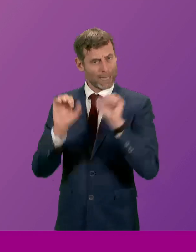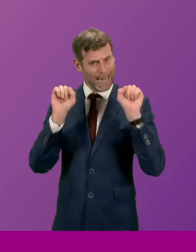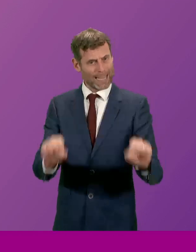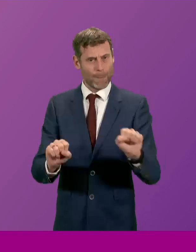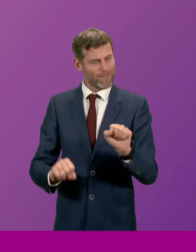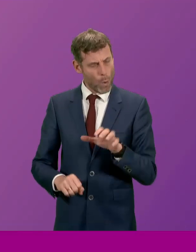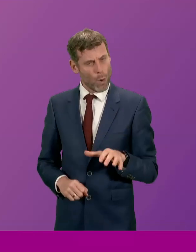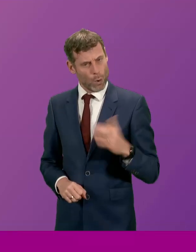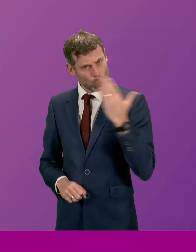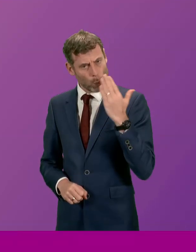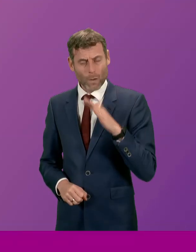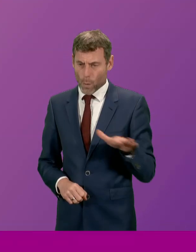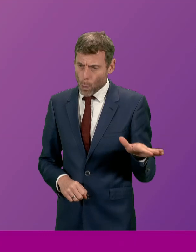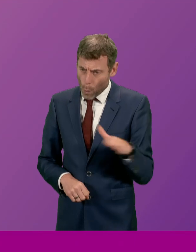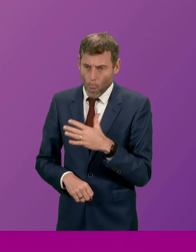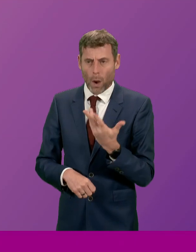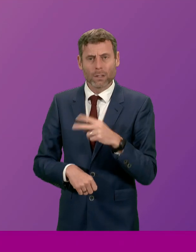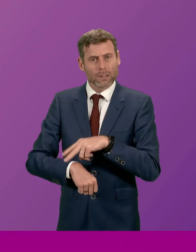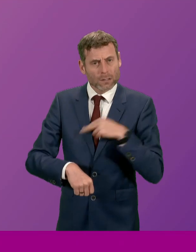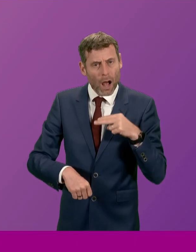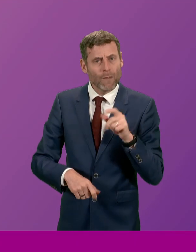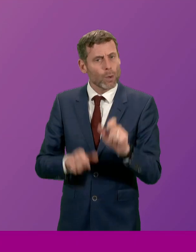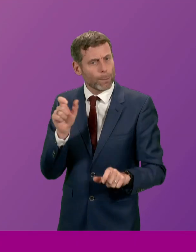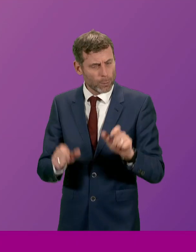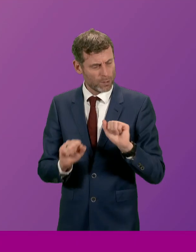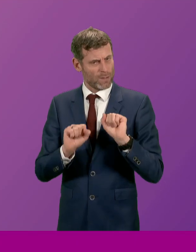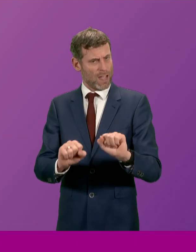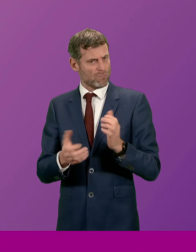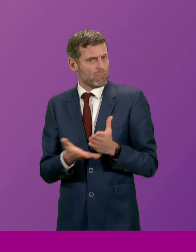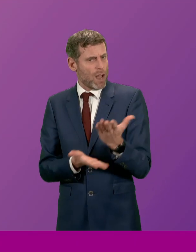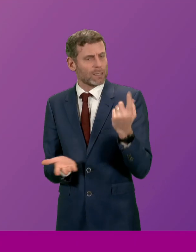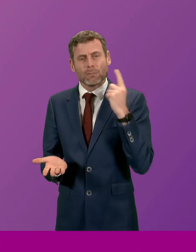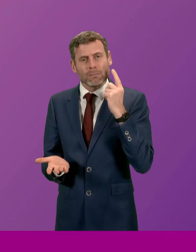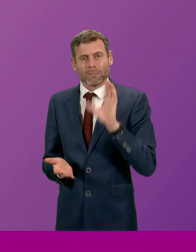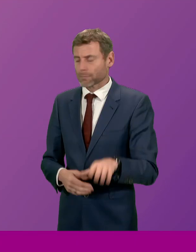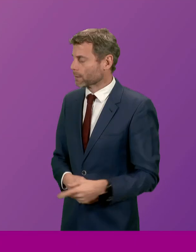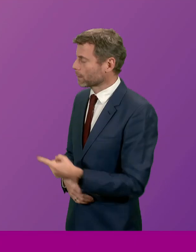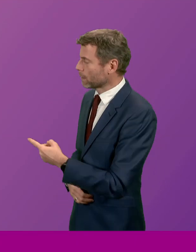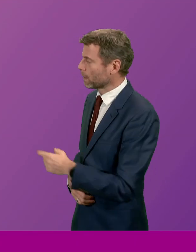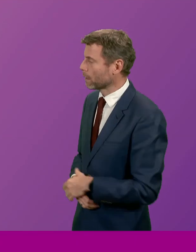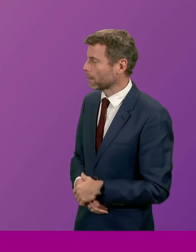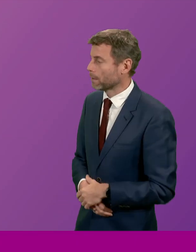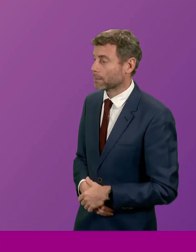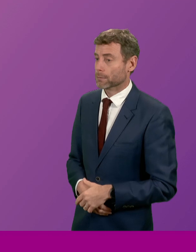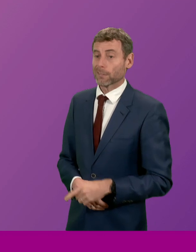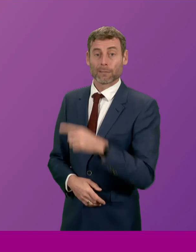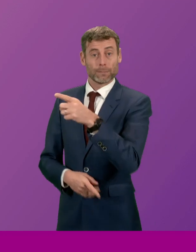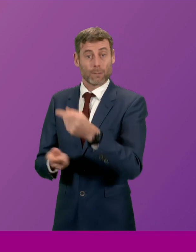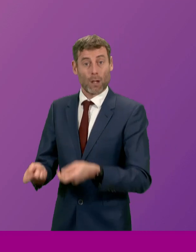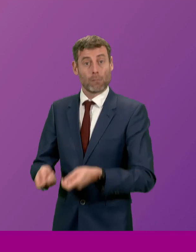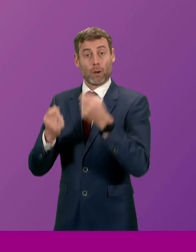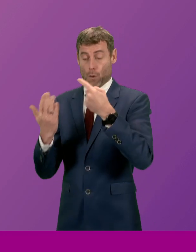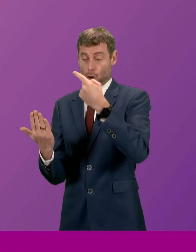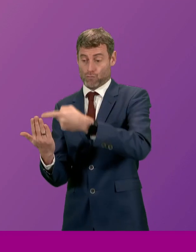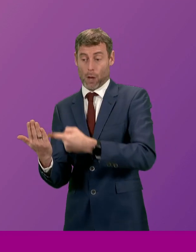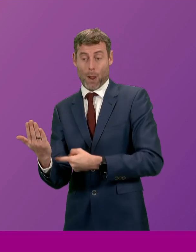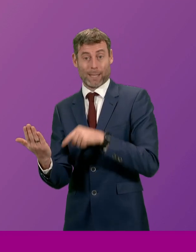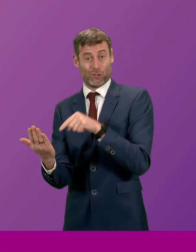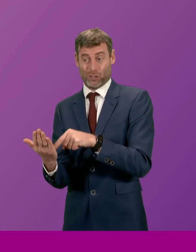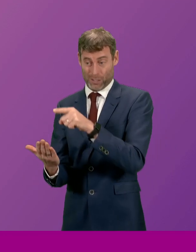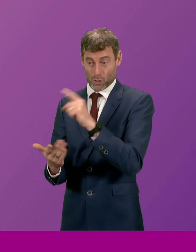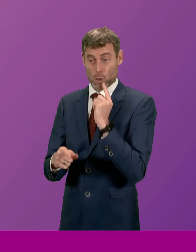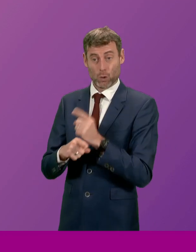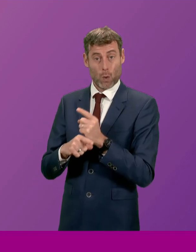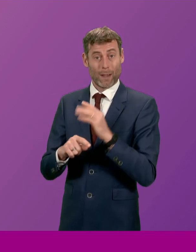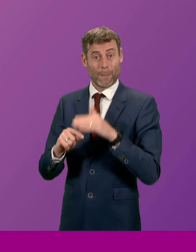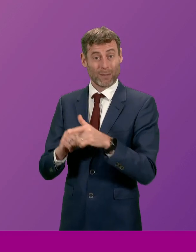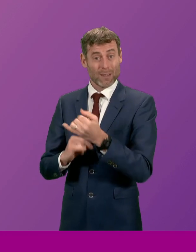First, the regulations that Pam Gosal has talked about were last updated in